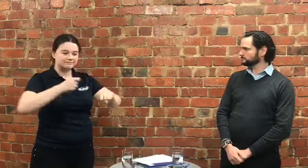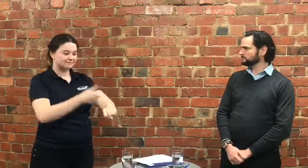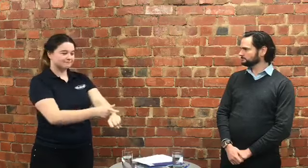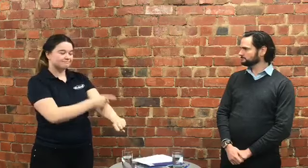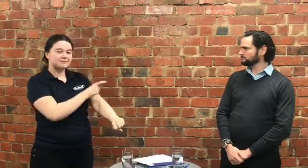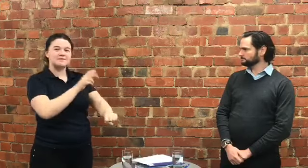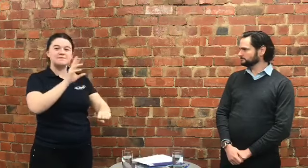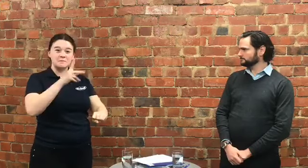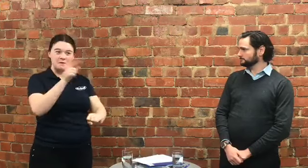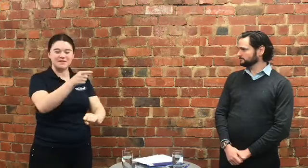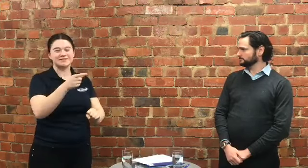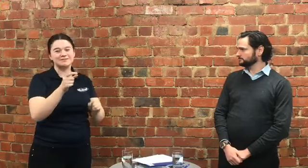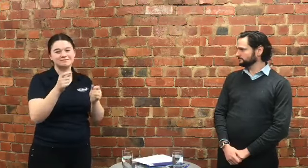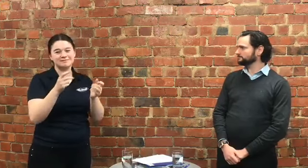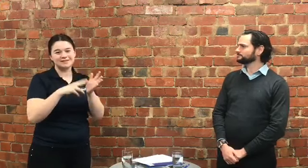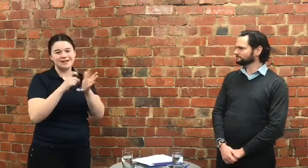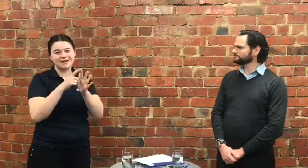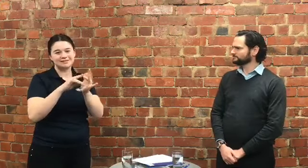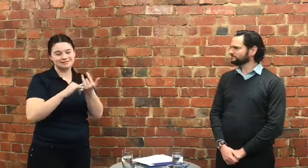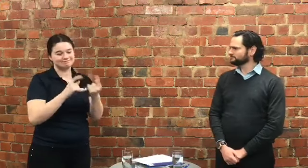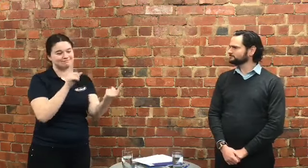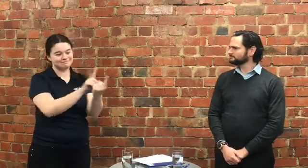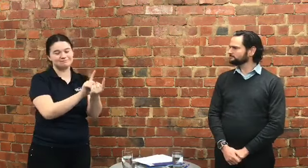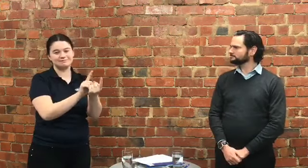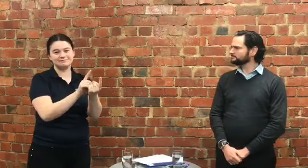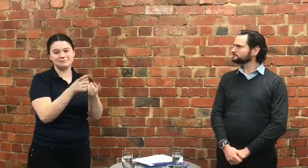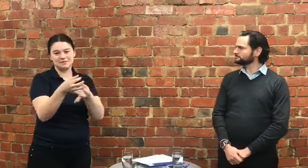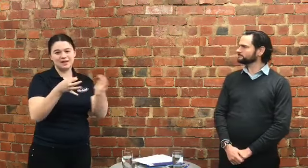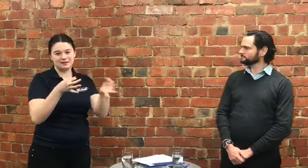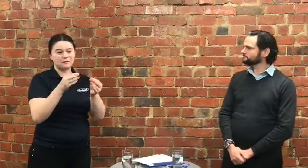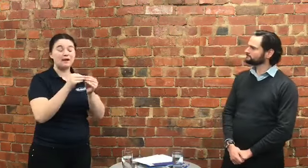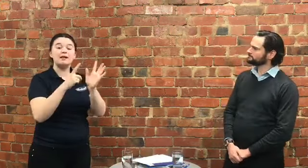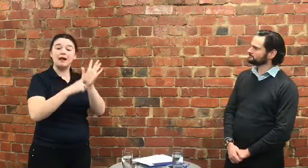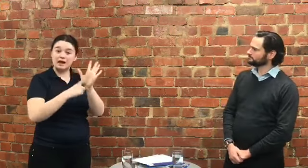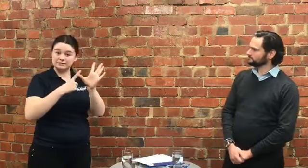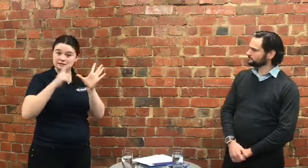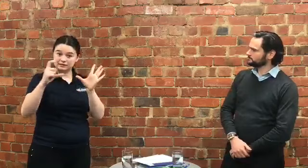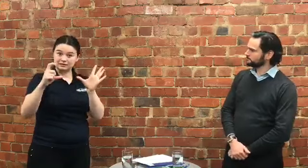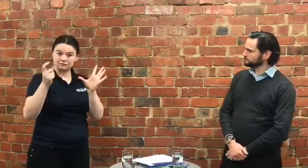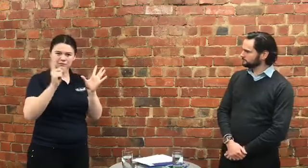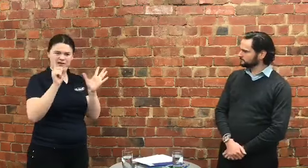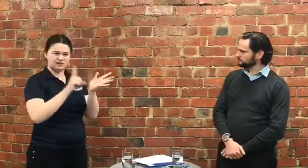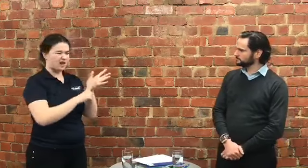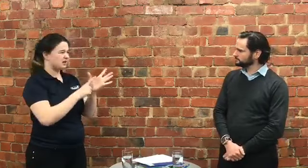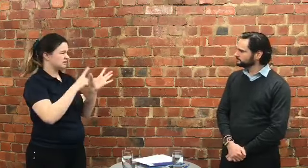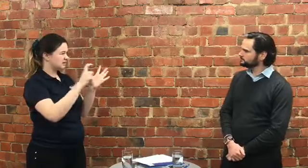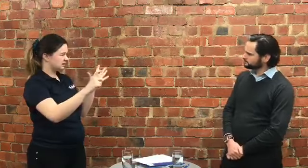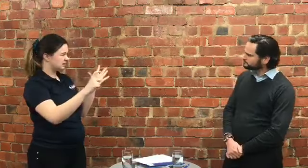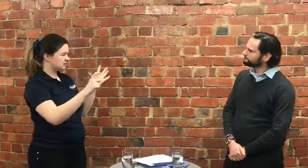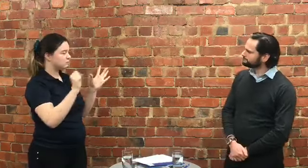and every facet of your life and also to prepare you more fully for when you go in and meet with the planner.